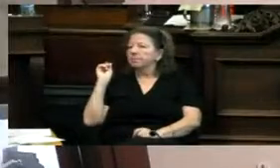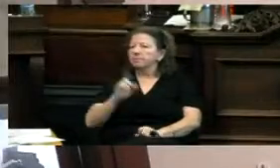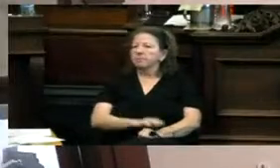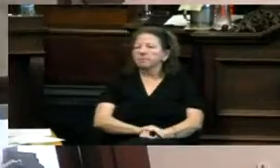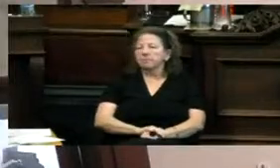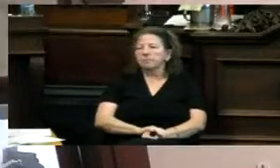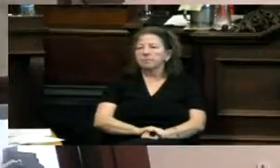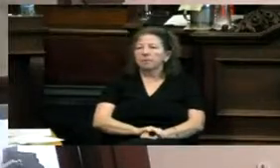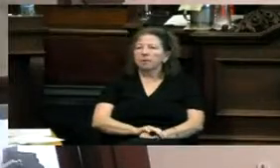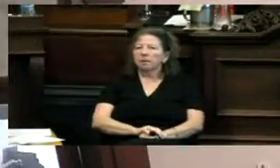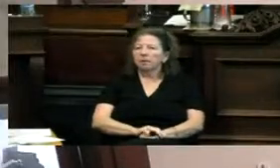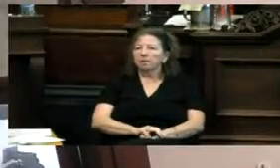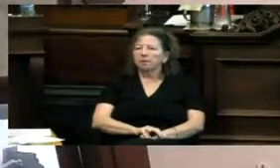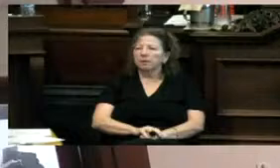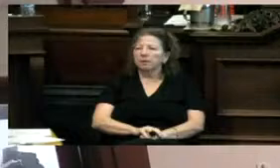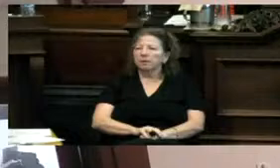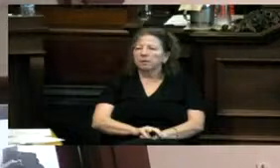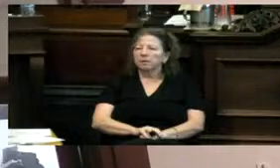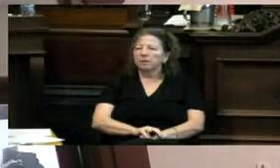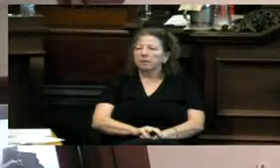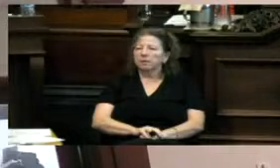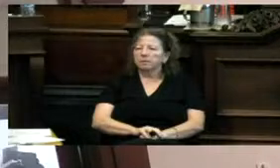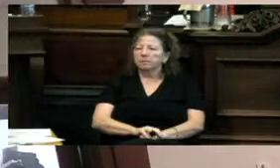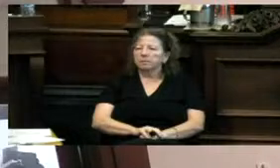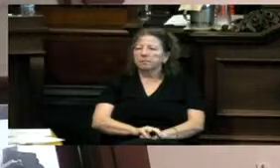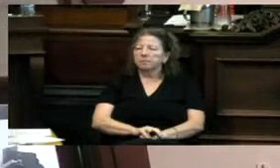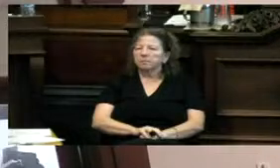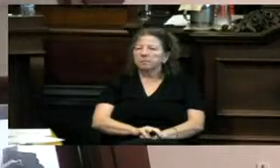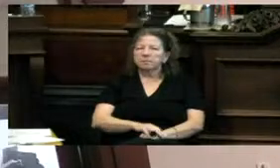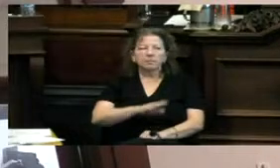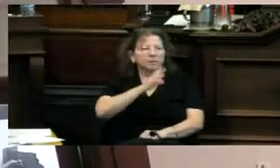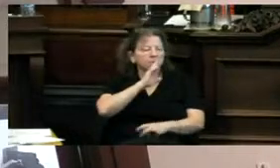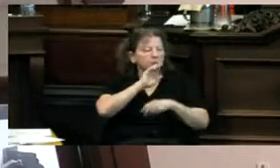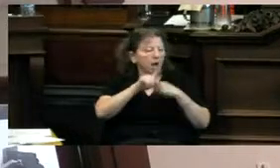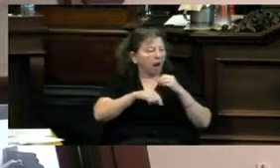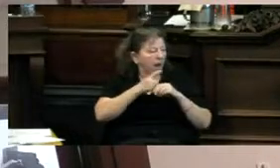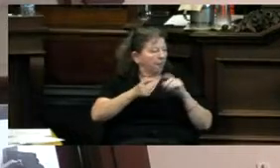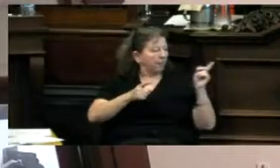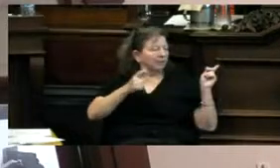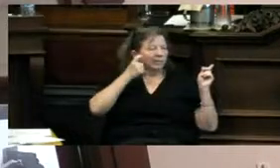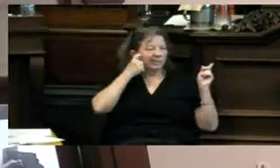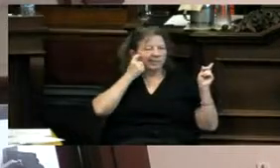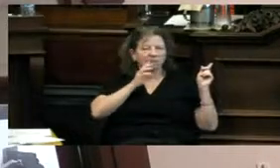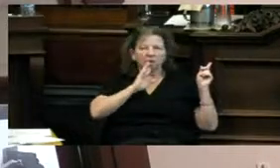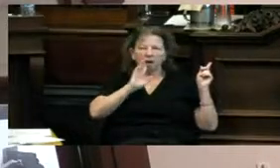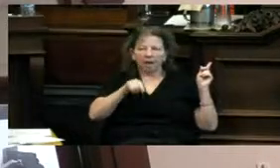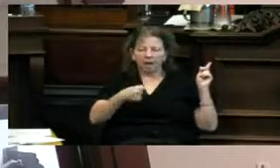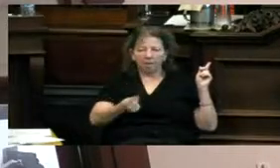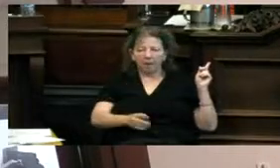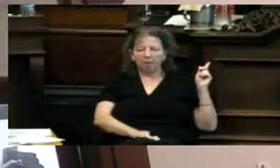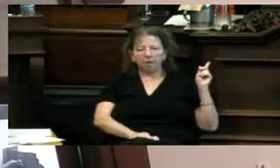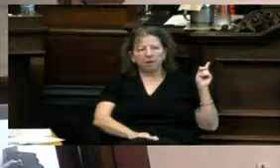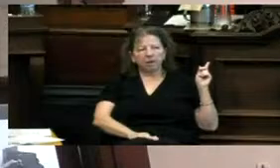Council Member Martin. Yes. I'm sorry, were you done, vice president? Yes. Okay.